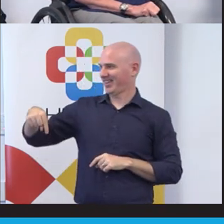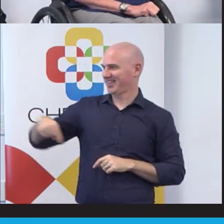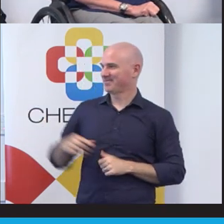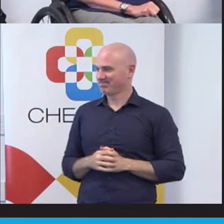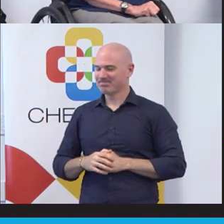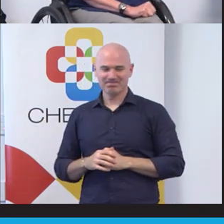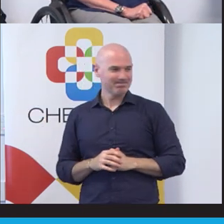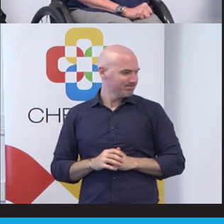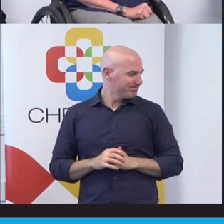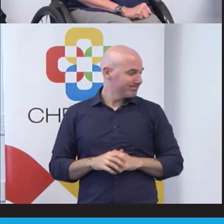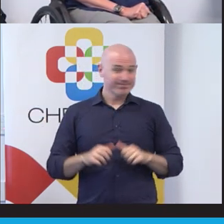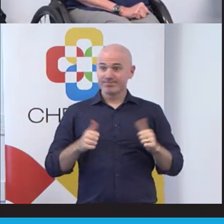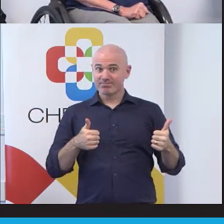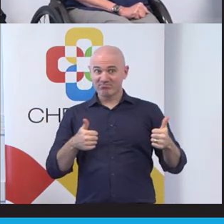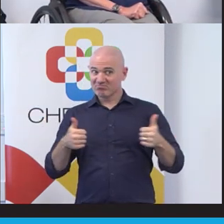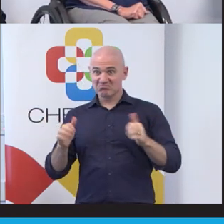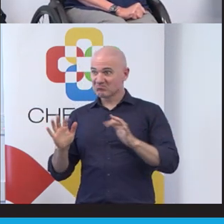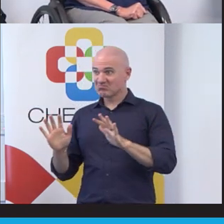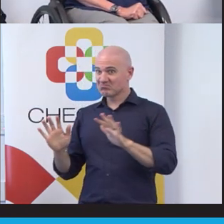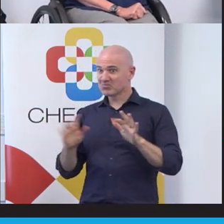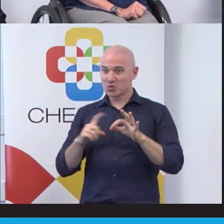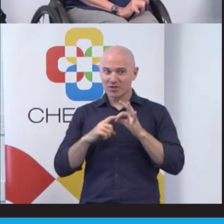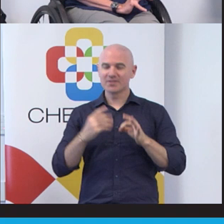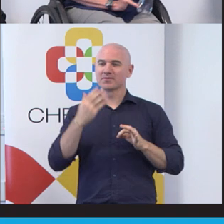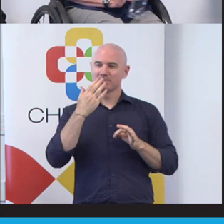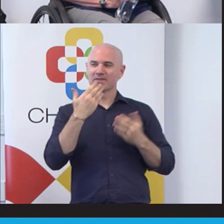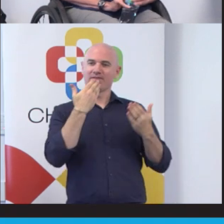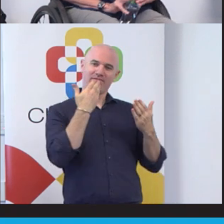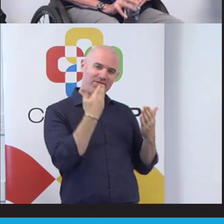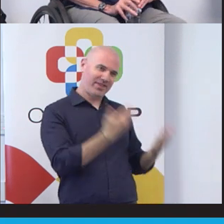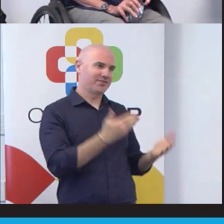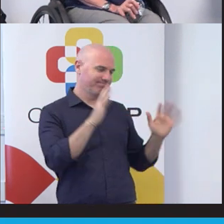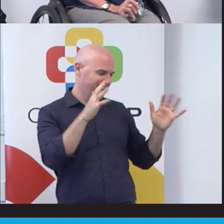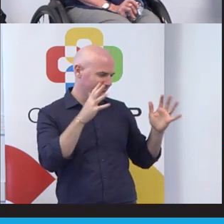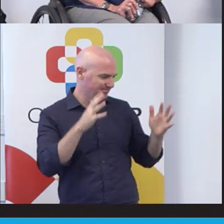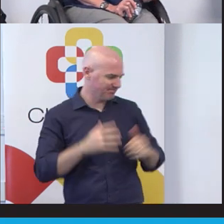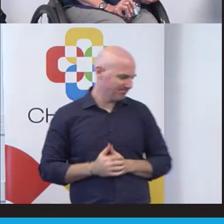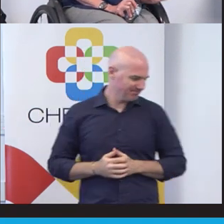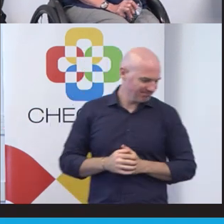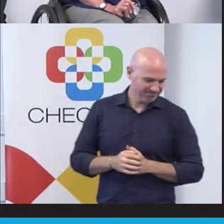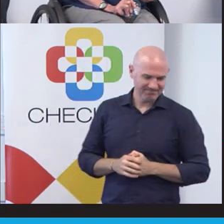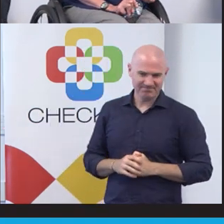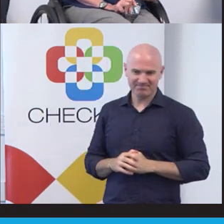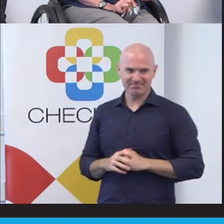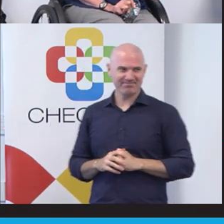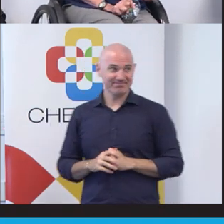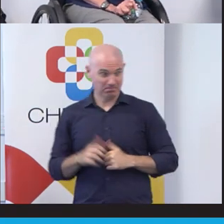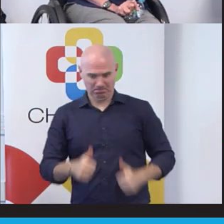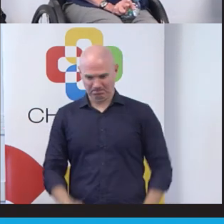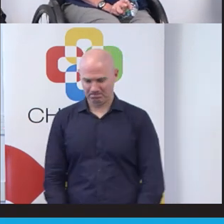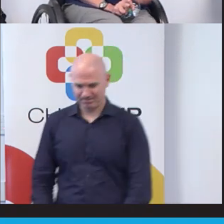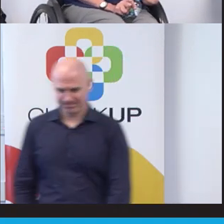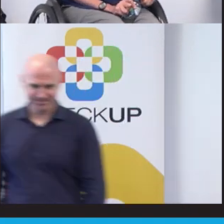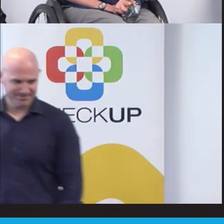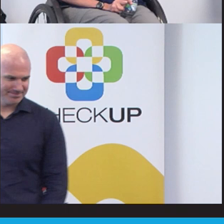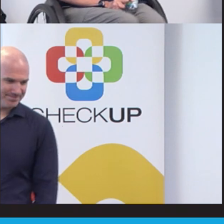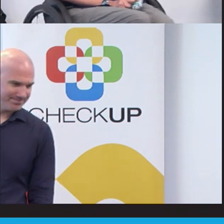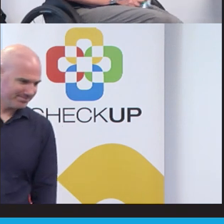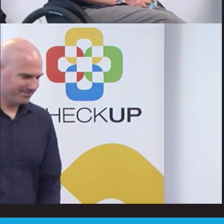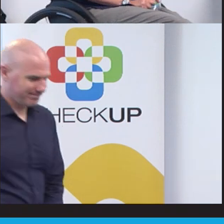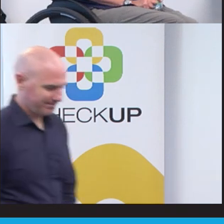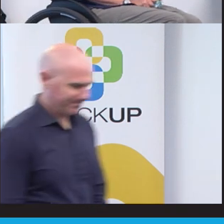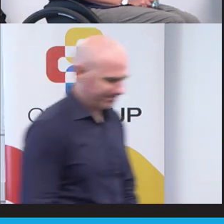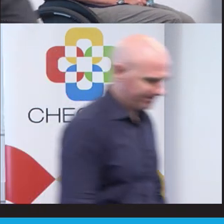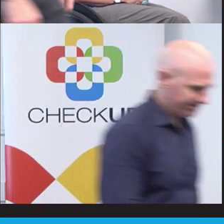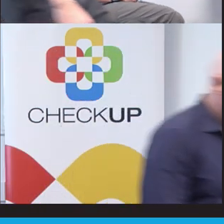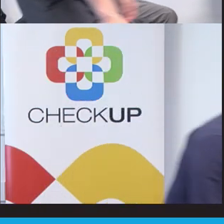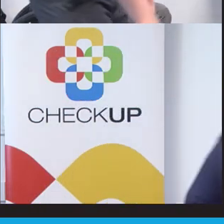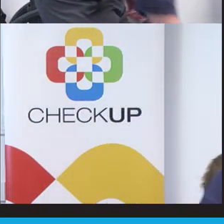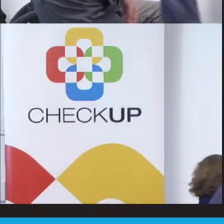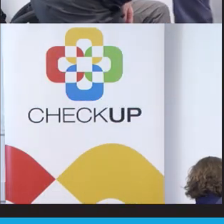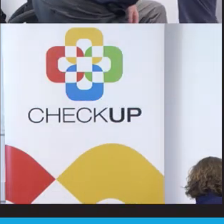Alright Mandy, okay. So please join me in thanking Mandy for her presentation. It's just